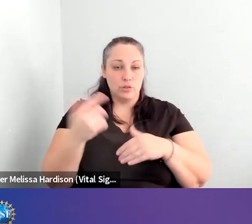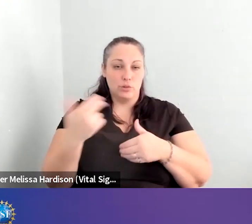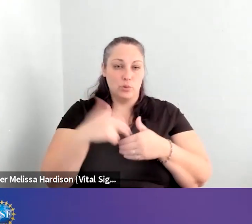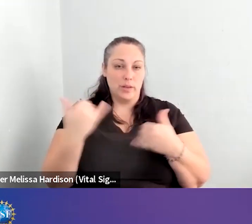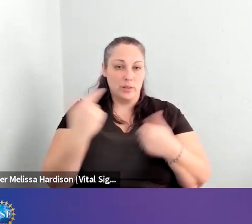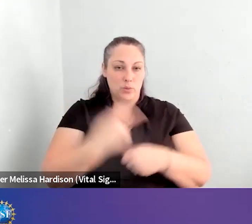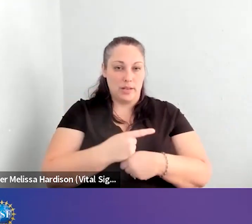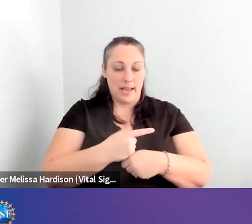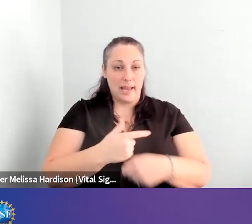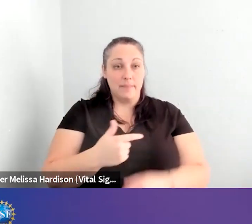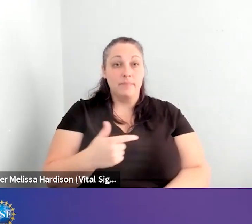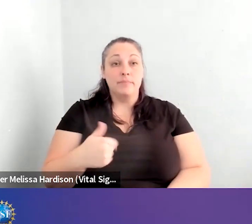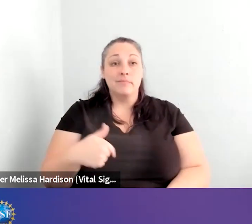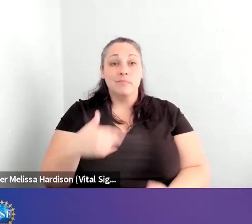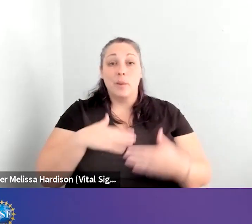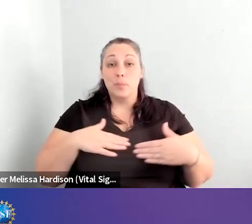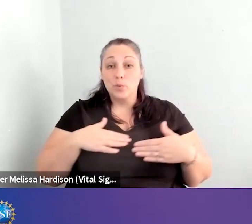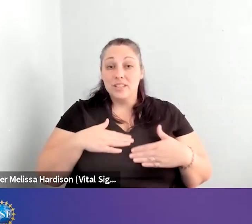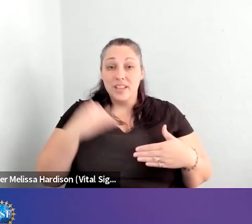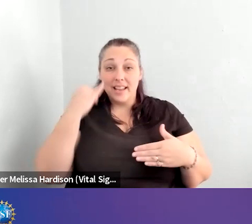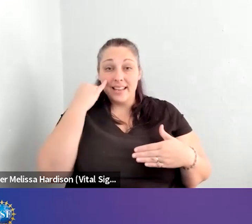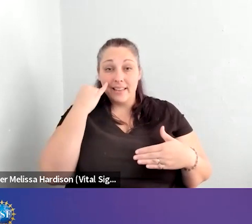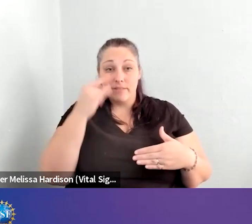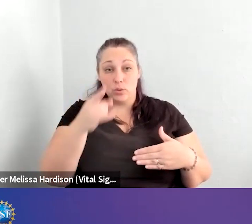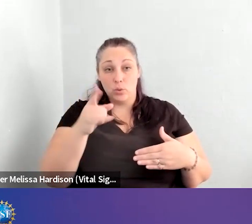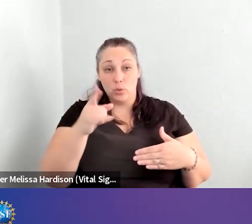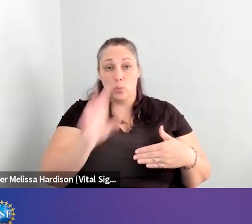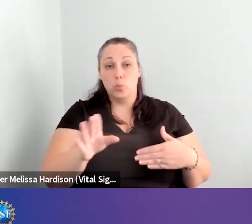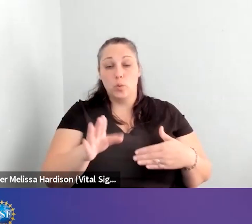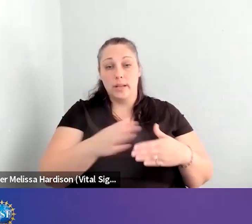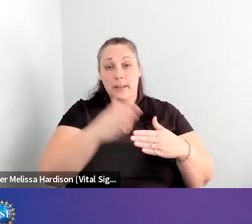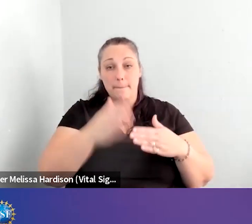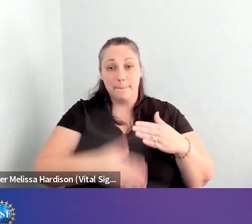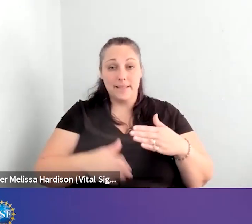We would greatly appreciate if you can complete our survey so we can get your feedback.